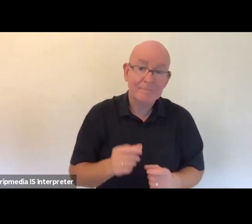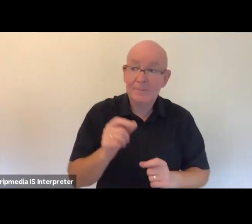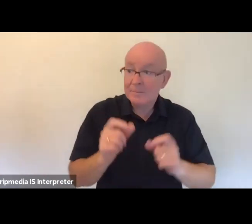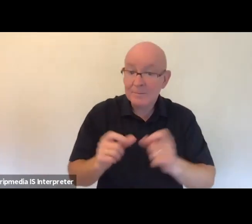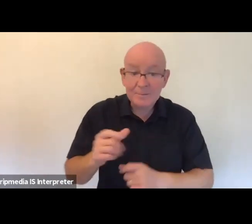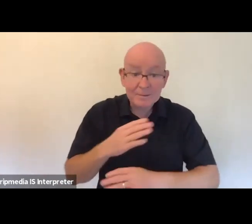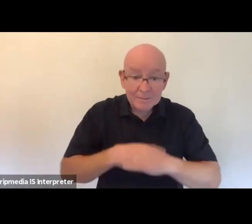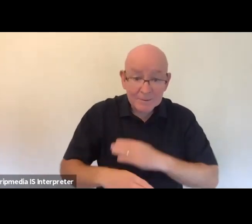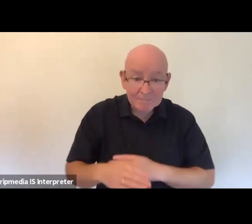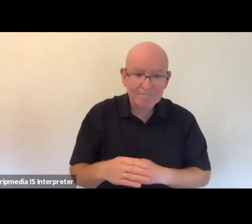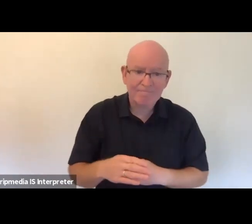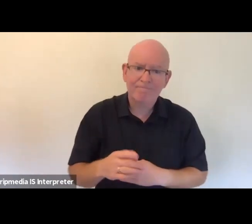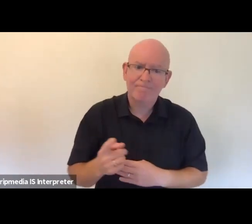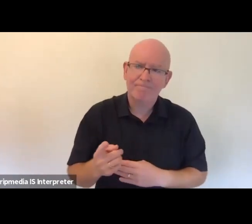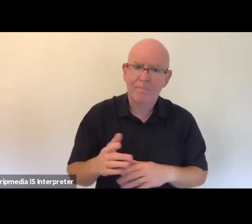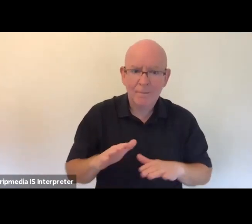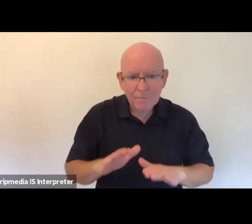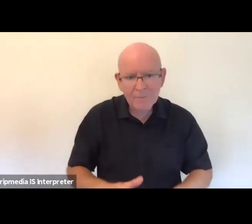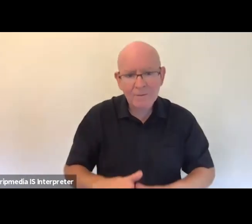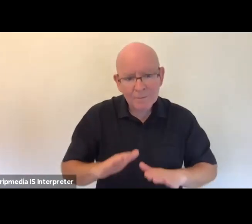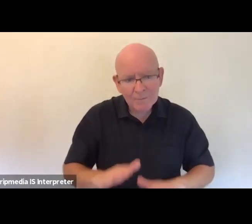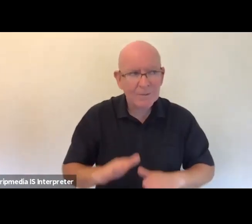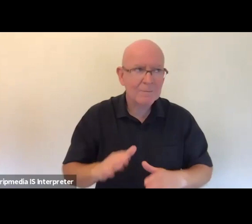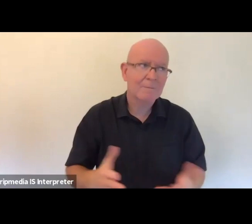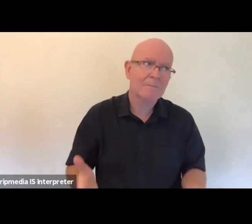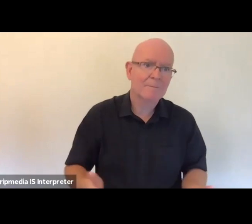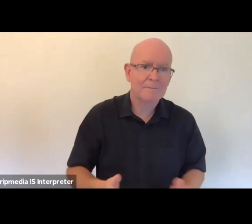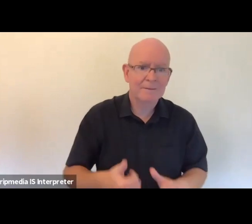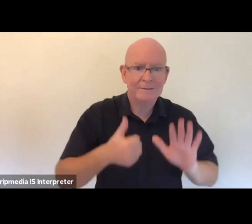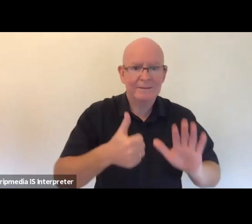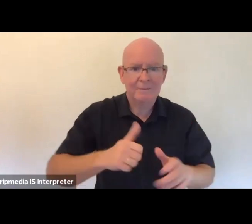After that they will get access to the disability pension.